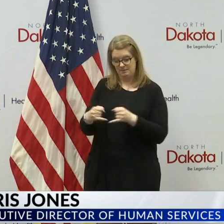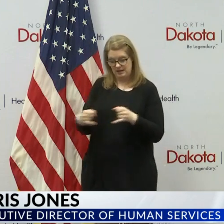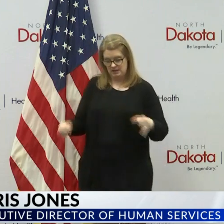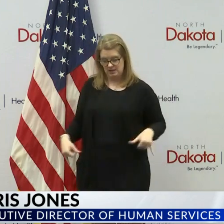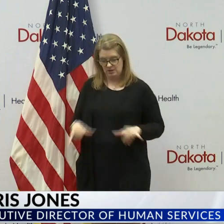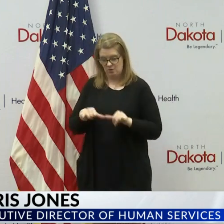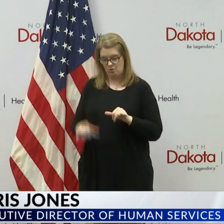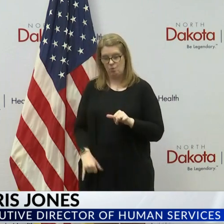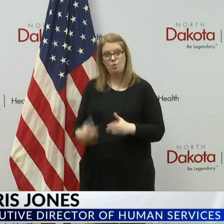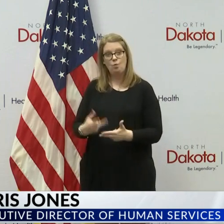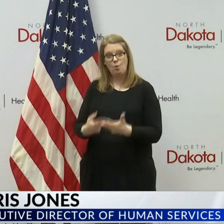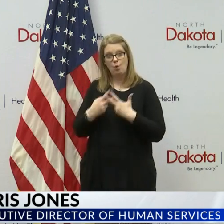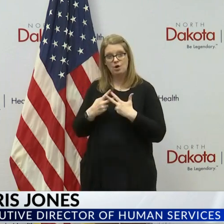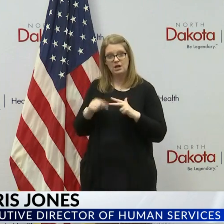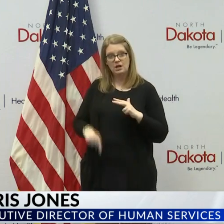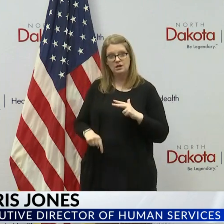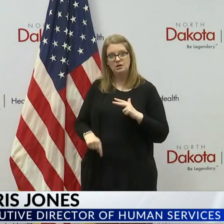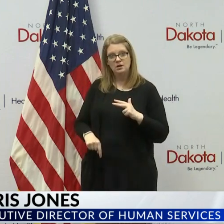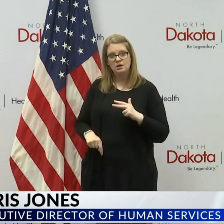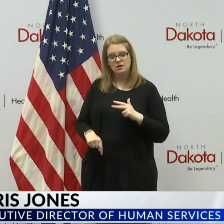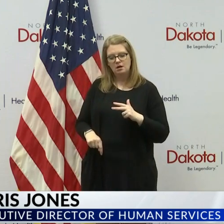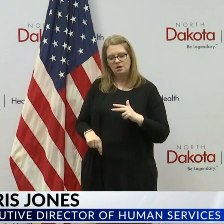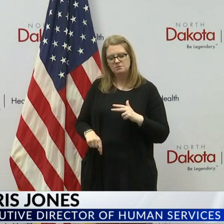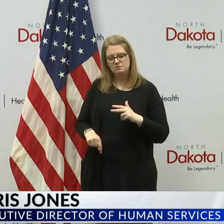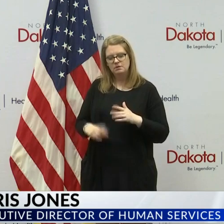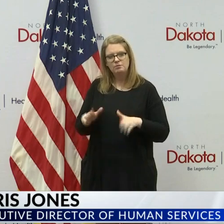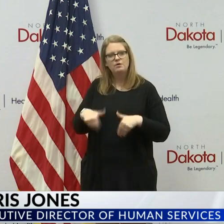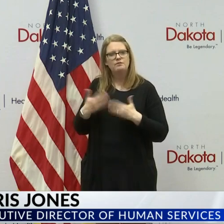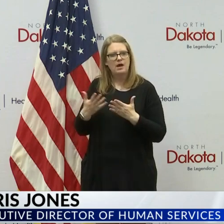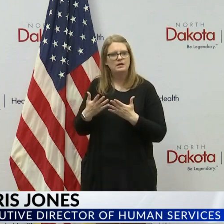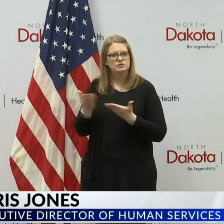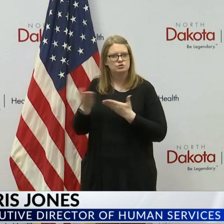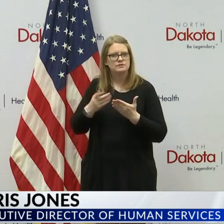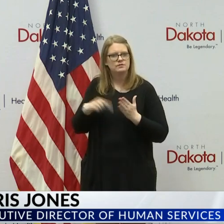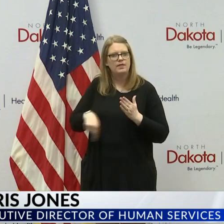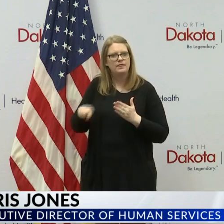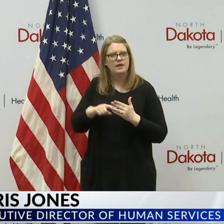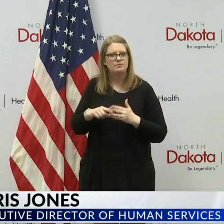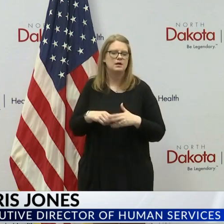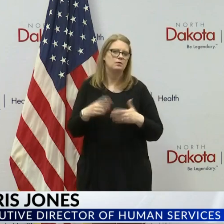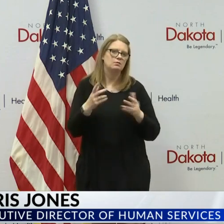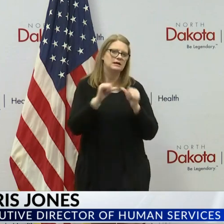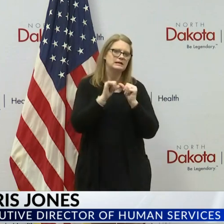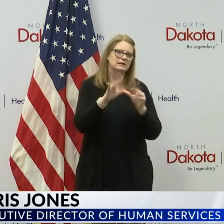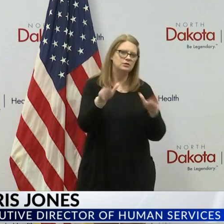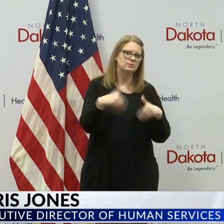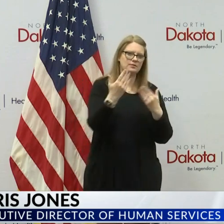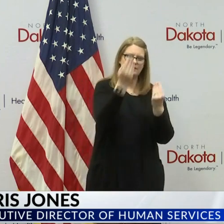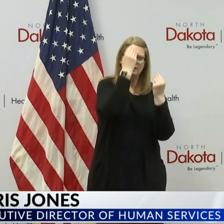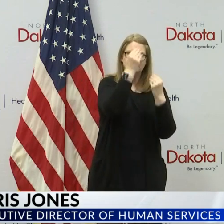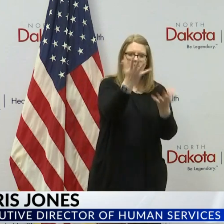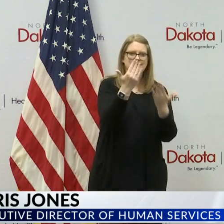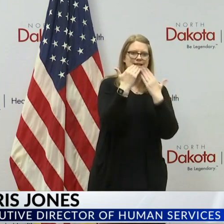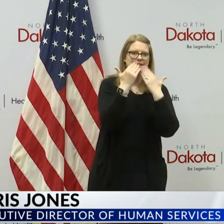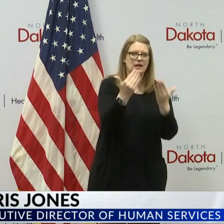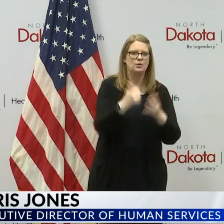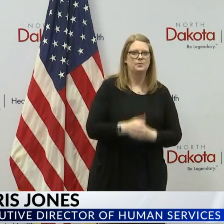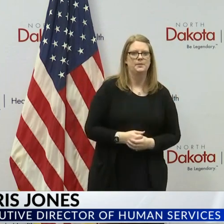NURSING SUPPORT TO MANAGE AND MONITOR COBIT VICTIMS. TODAY WE HAVE SHELTERED MORE THAN 35 INDIVIDUALS WHO ARE COVID-19 POSITIVE AND WILL CONTINUE TO PROVIDE MORE